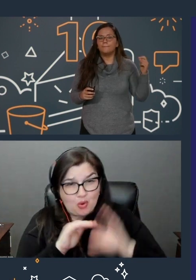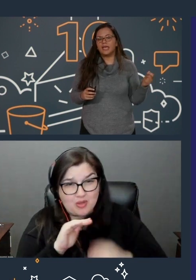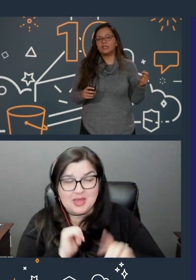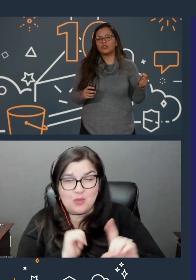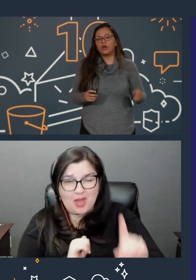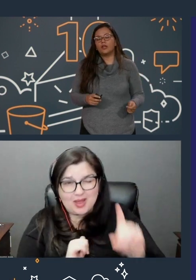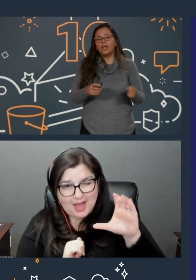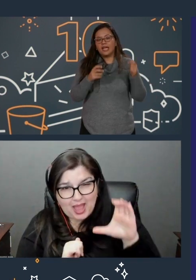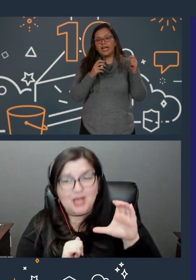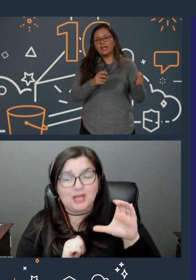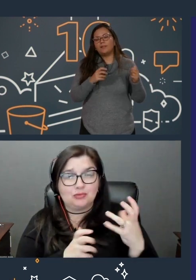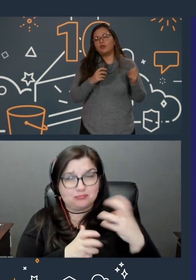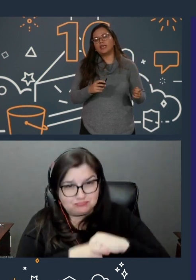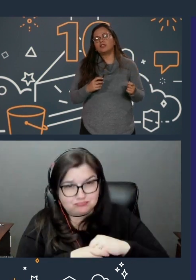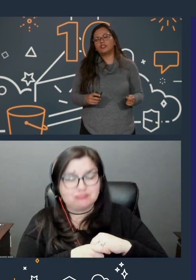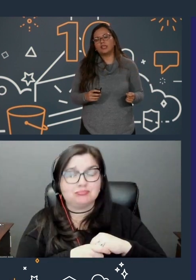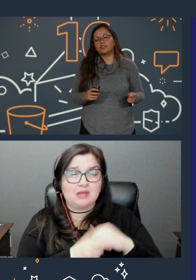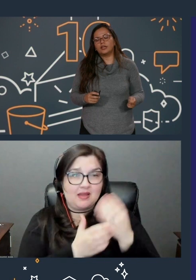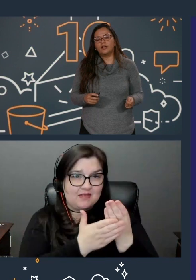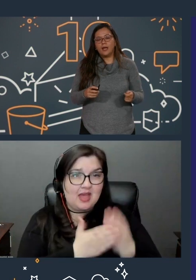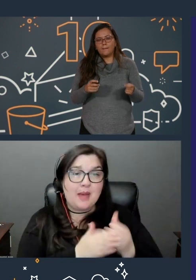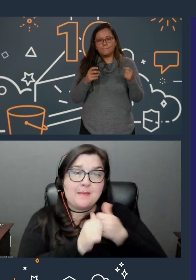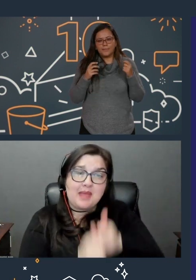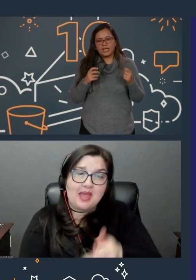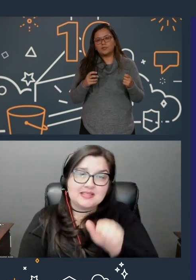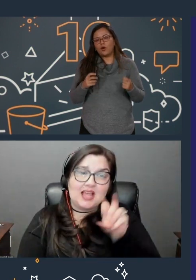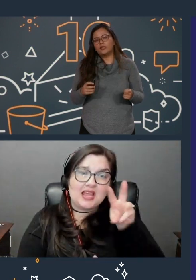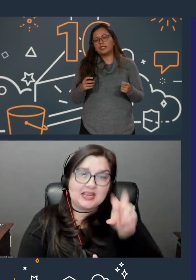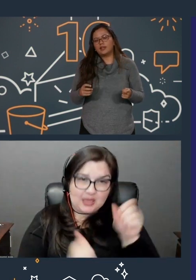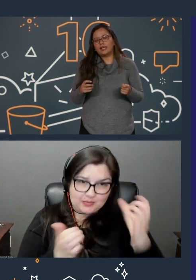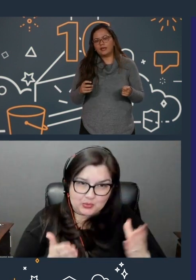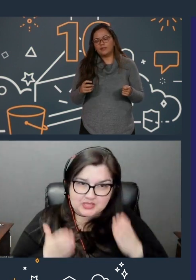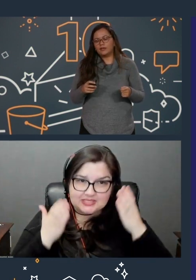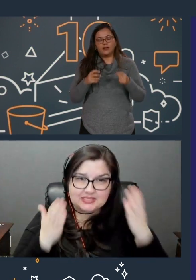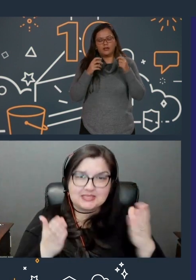based on AWS-suggested best policy writing,